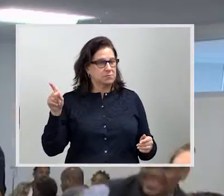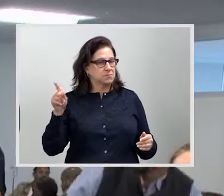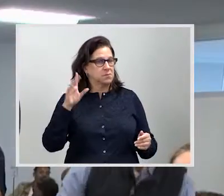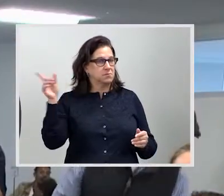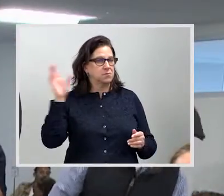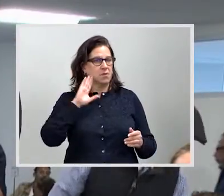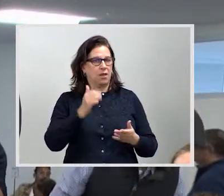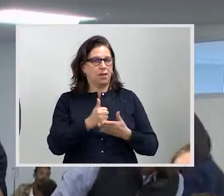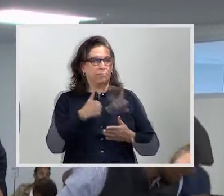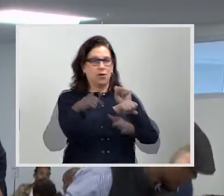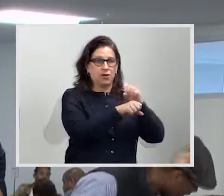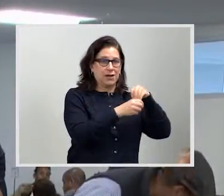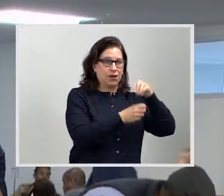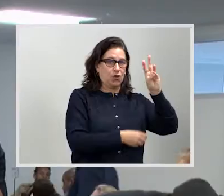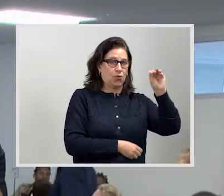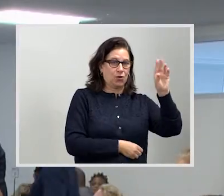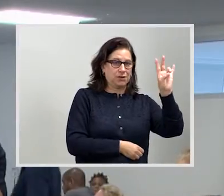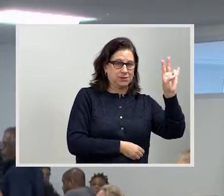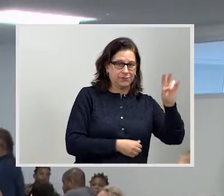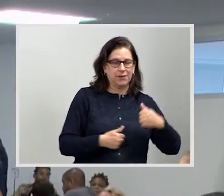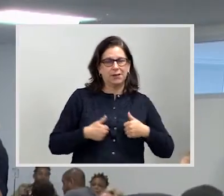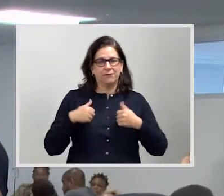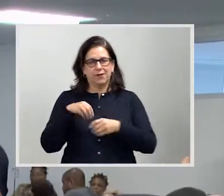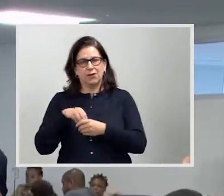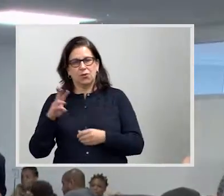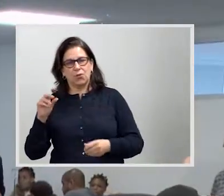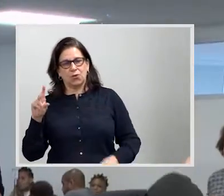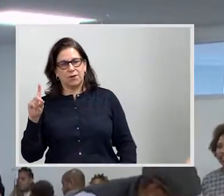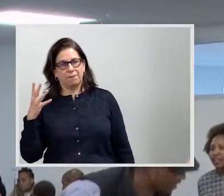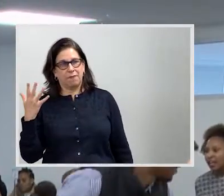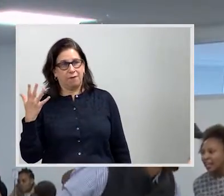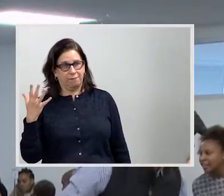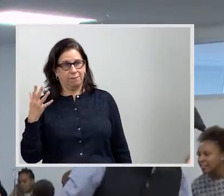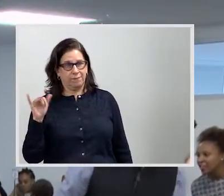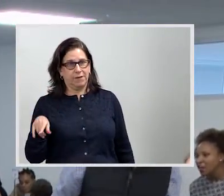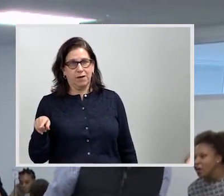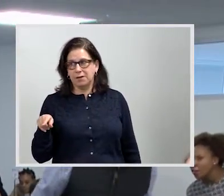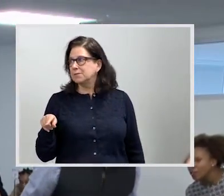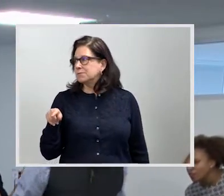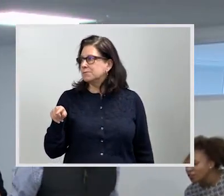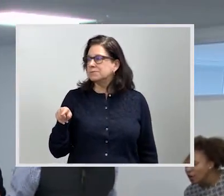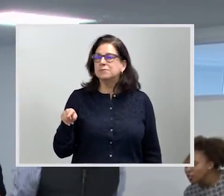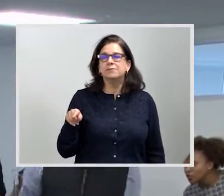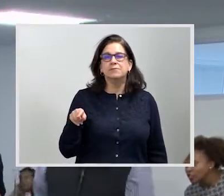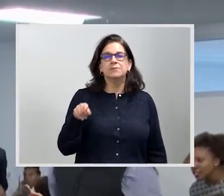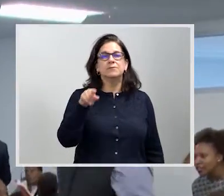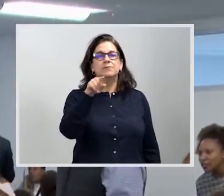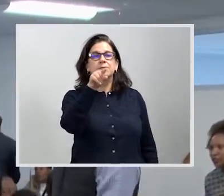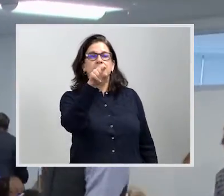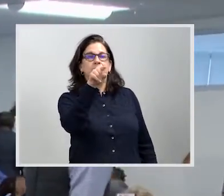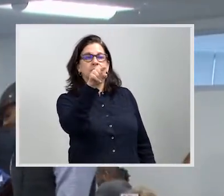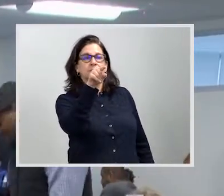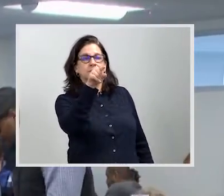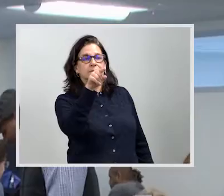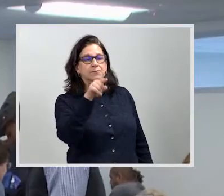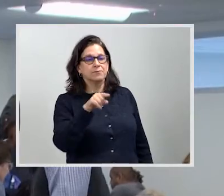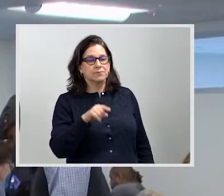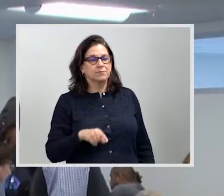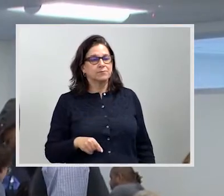SO OUR APPROACH WAS INSTEAD OF PLAYING THE HUNGER GAMES BETWEEN AGENCIES, WE DECIDED TO RAISE REVENUE. SO WE RAISED REVENUE.